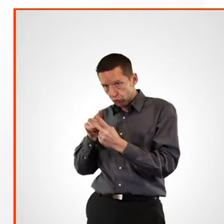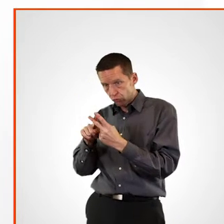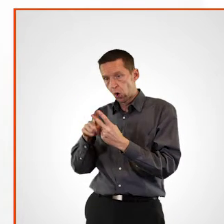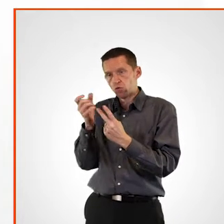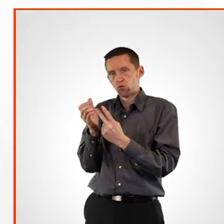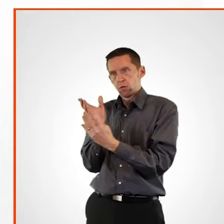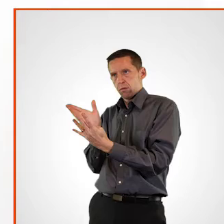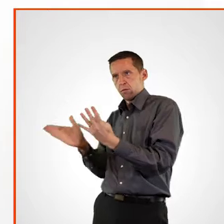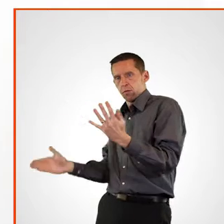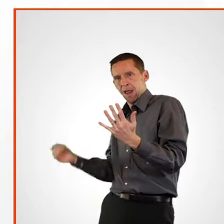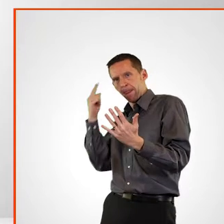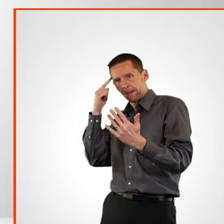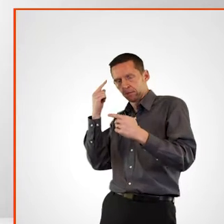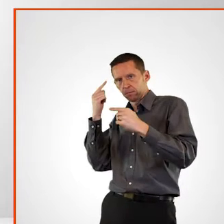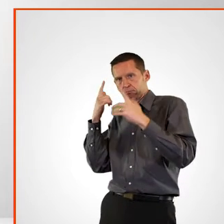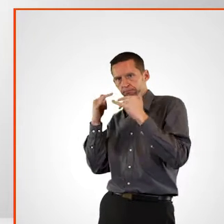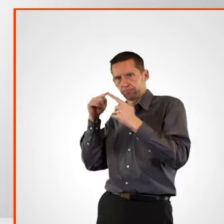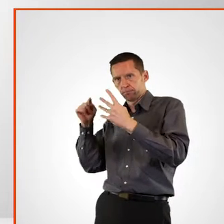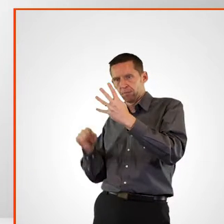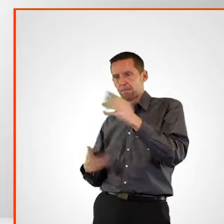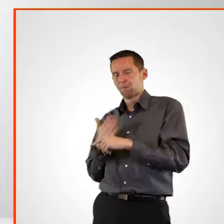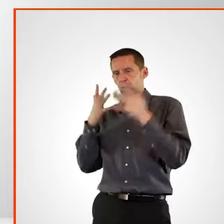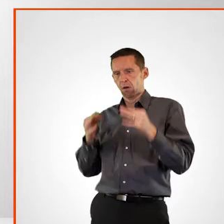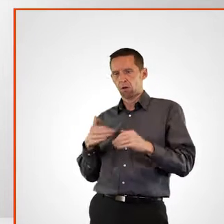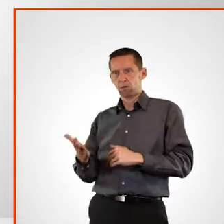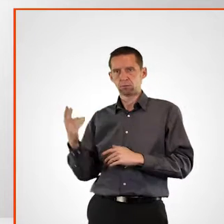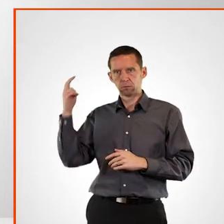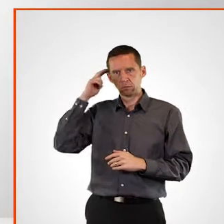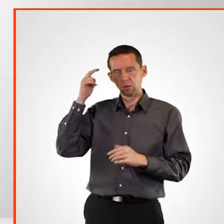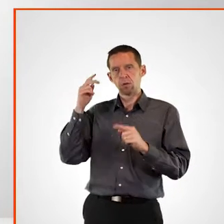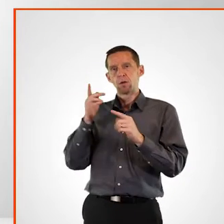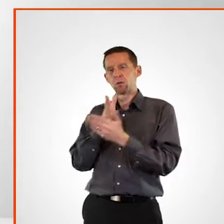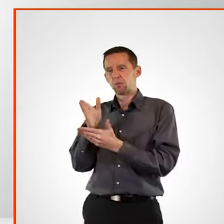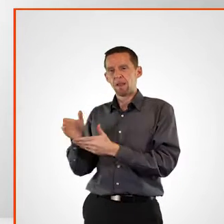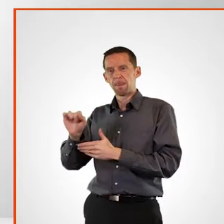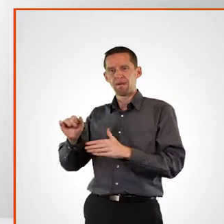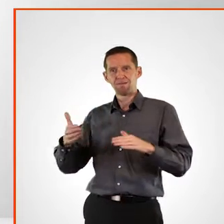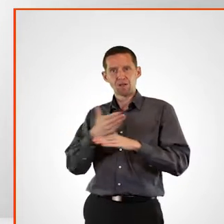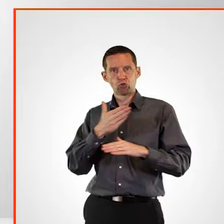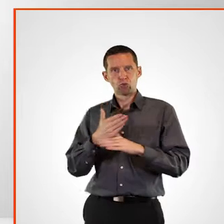and we really should look at multiple domains, multiple dimensions of the children's functioning